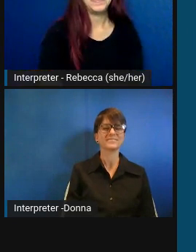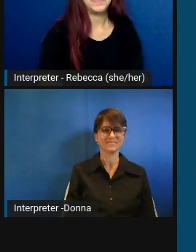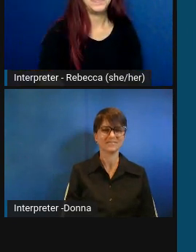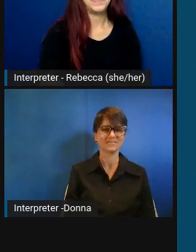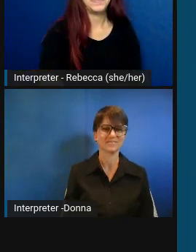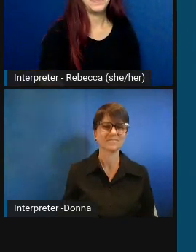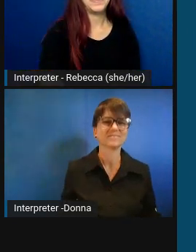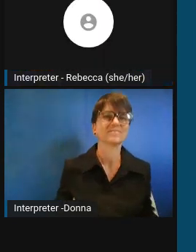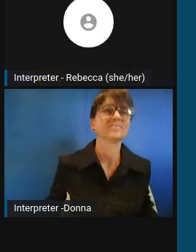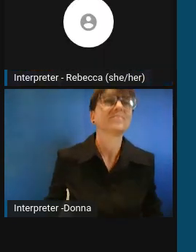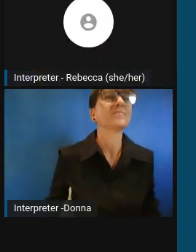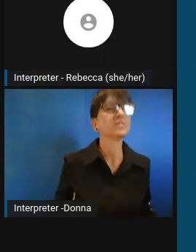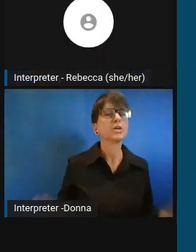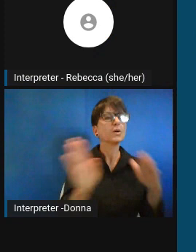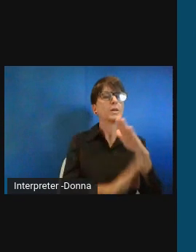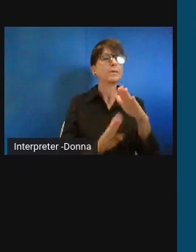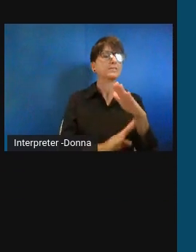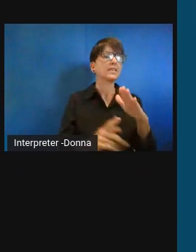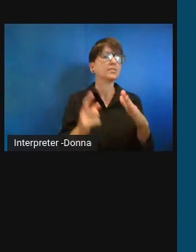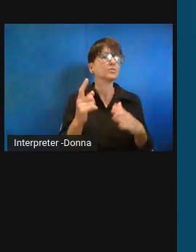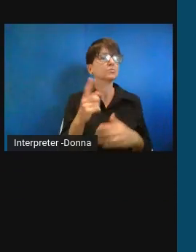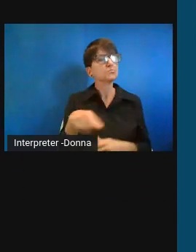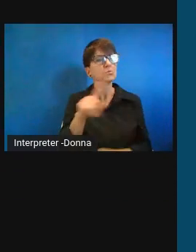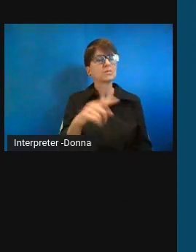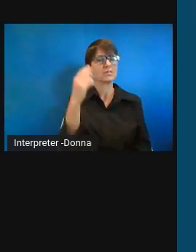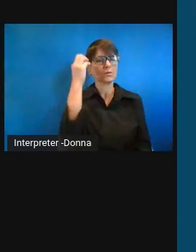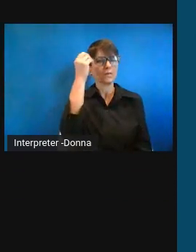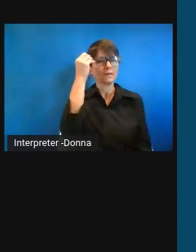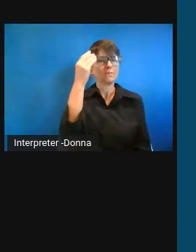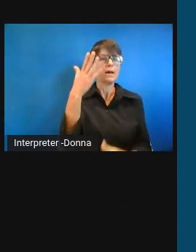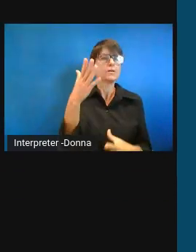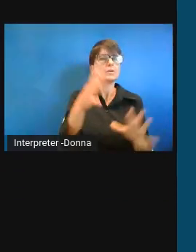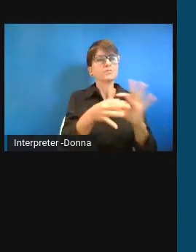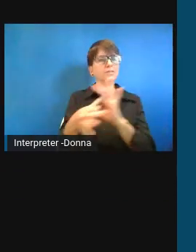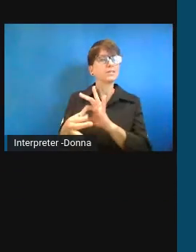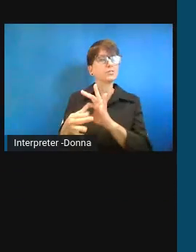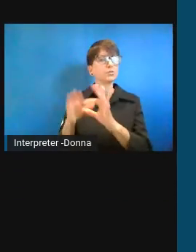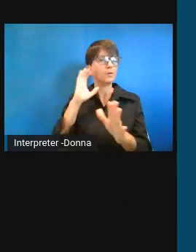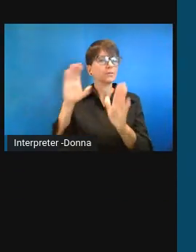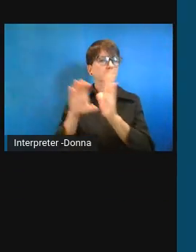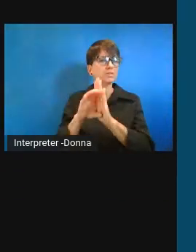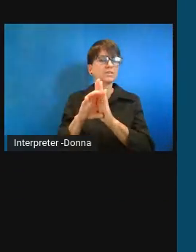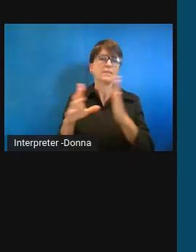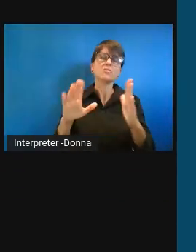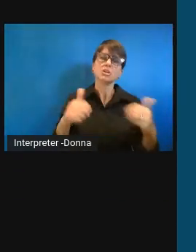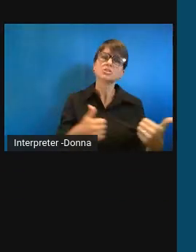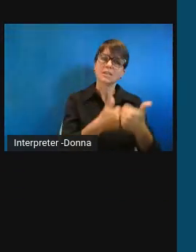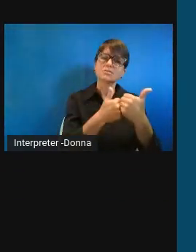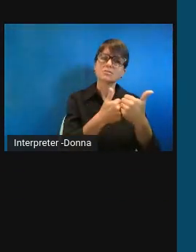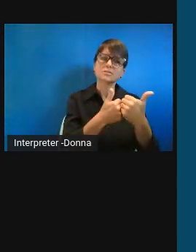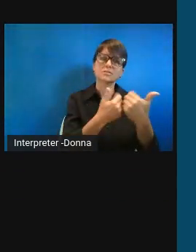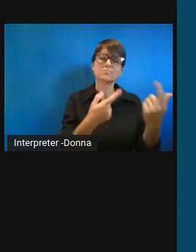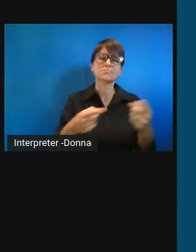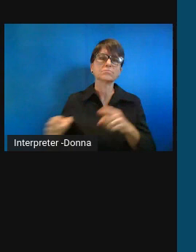What are some of the basics to take into consideration when it comes to images. There are specific challenges that come around with colour and contrast.